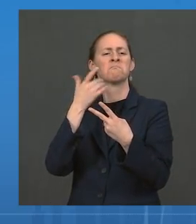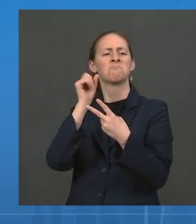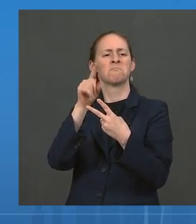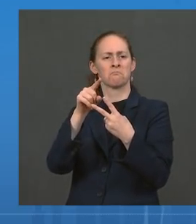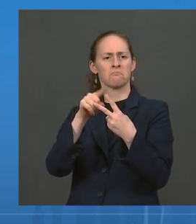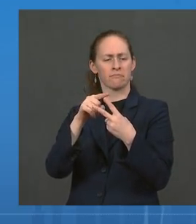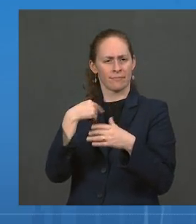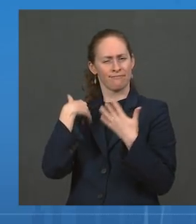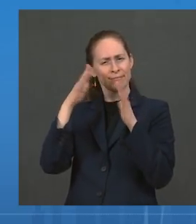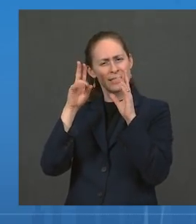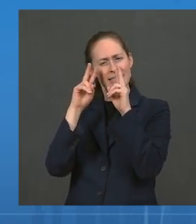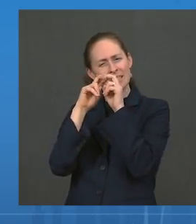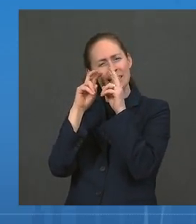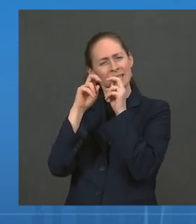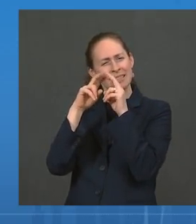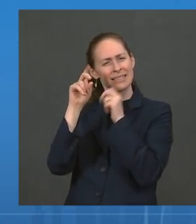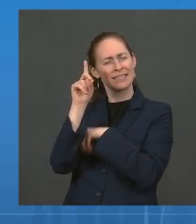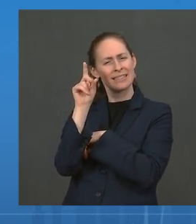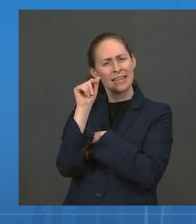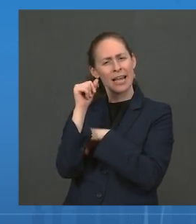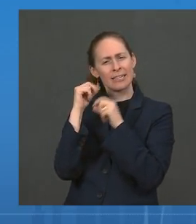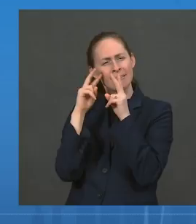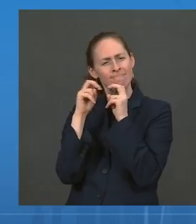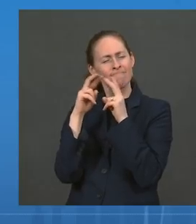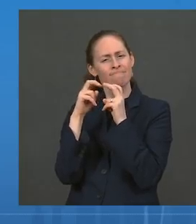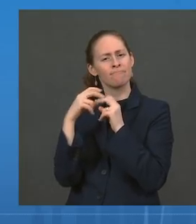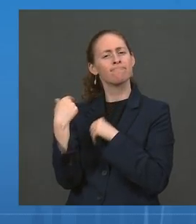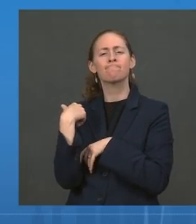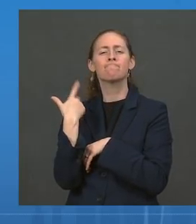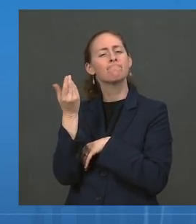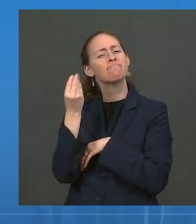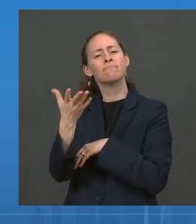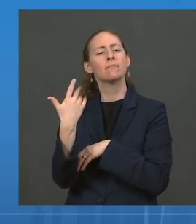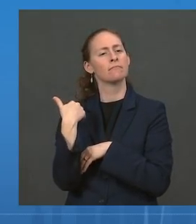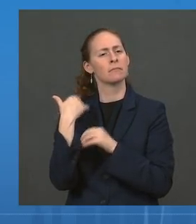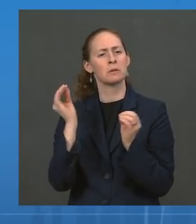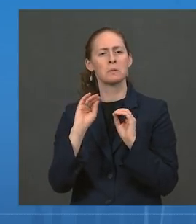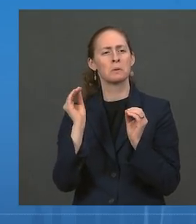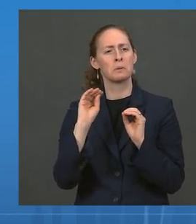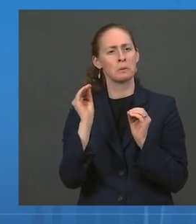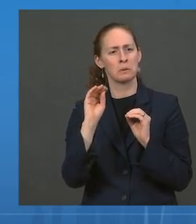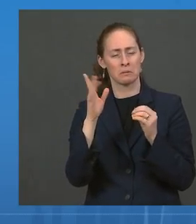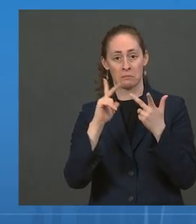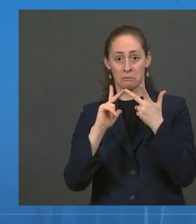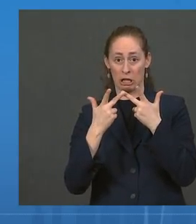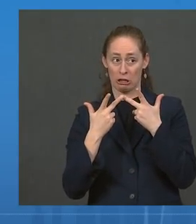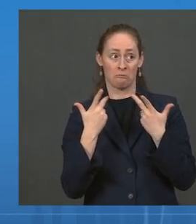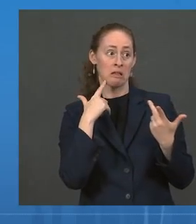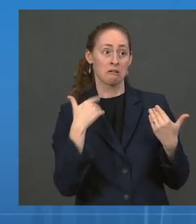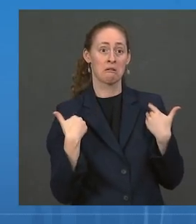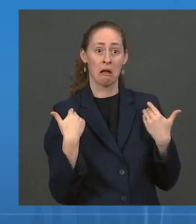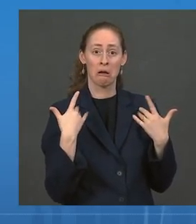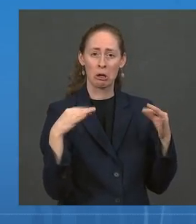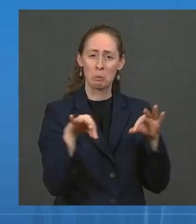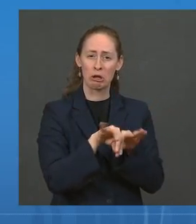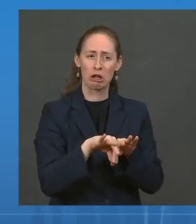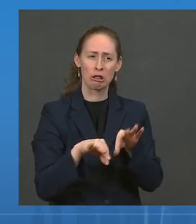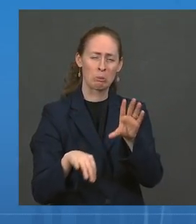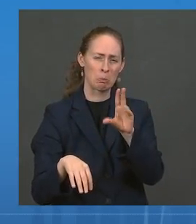I don't see a lot of evidence to support getting a booster for young people, mostly in the 18-to-39 age range,